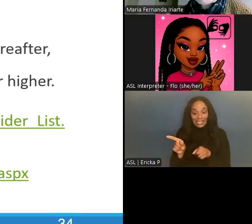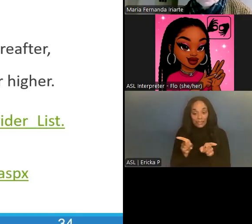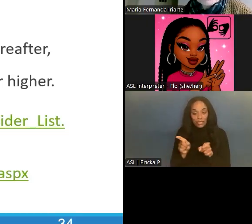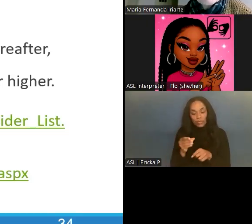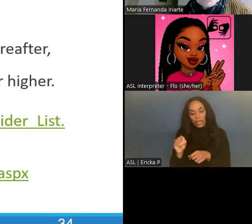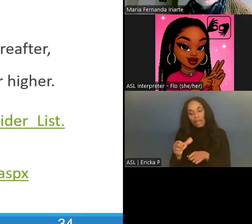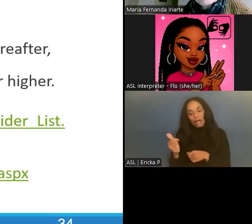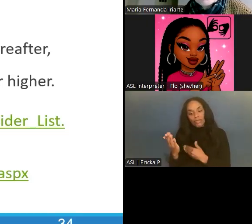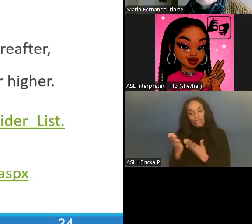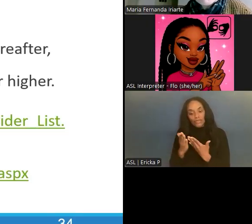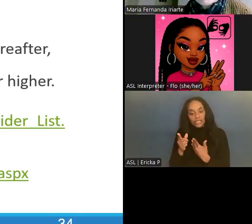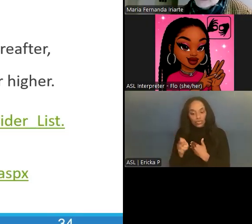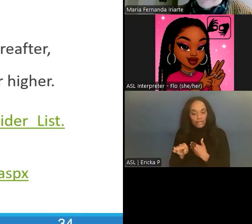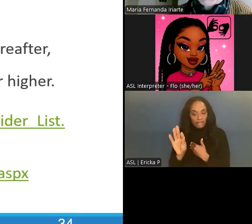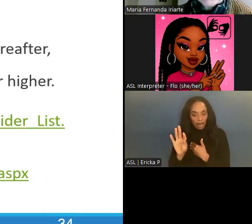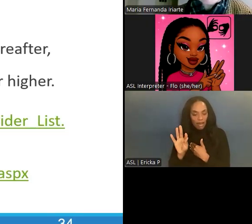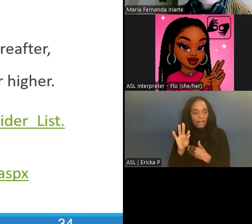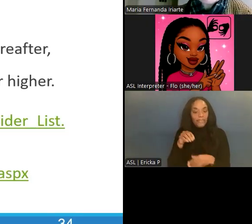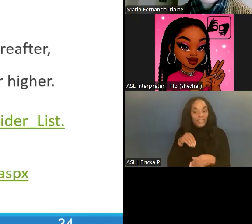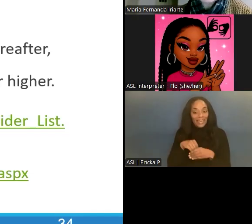that you can find in Appendix C of that waiver.